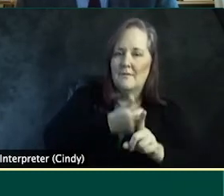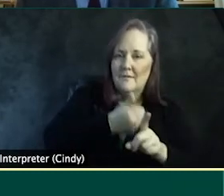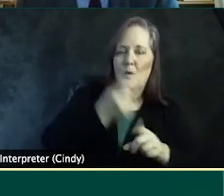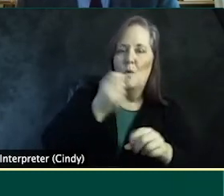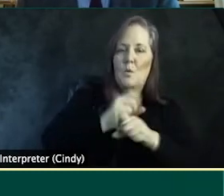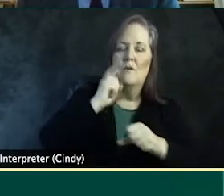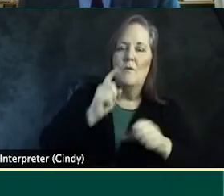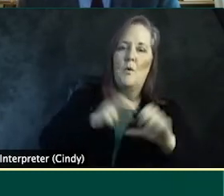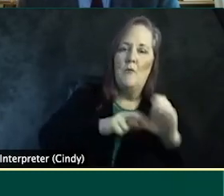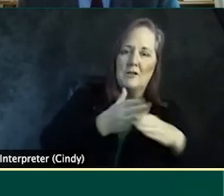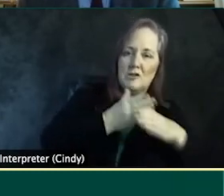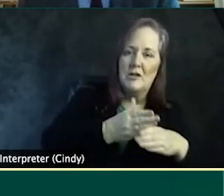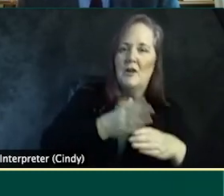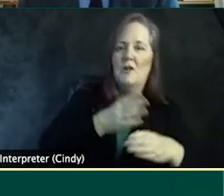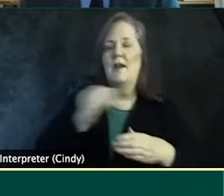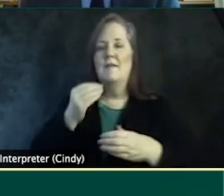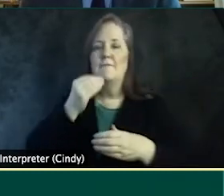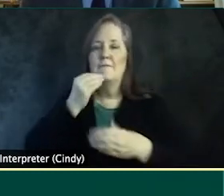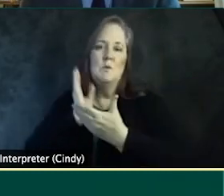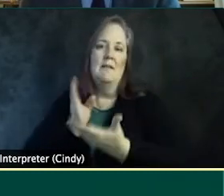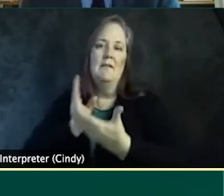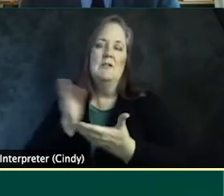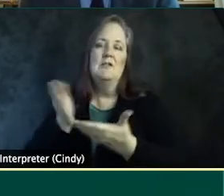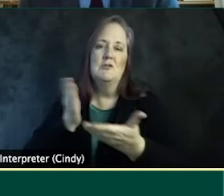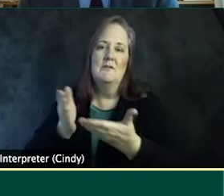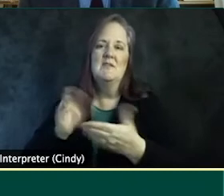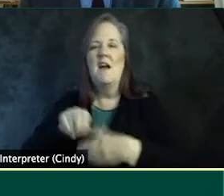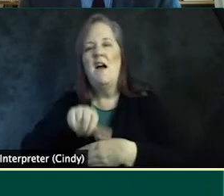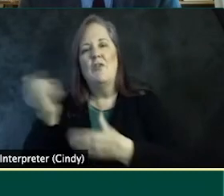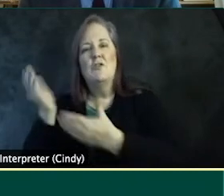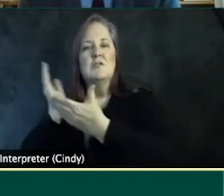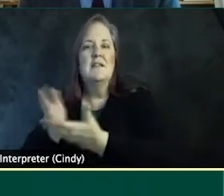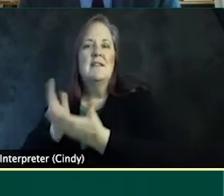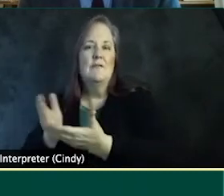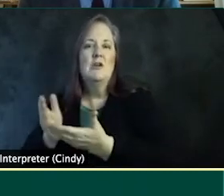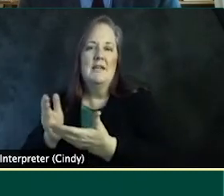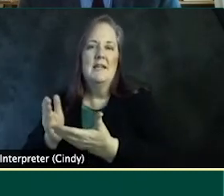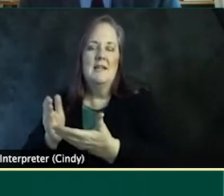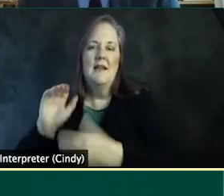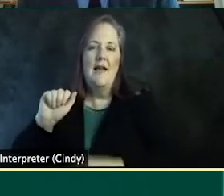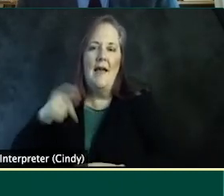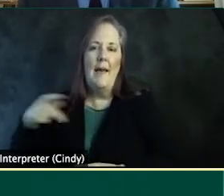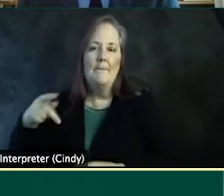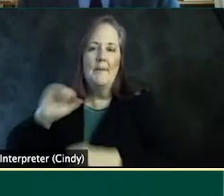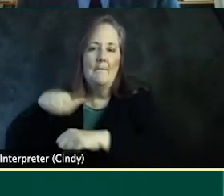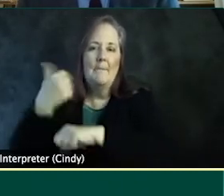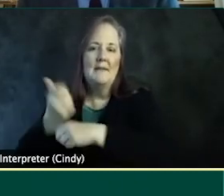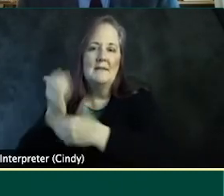if a driver gets hurt while working. There's also a rest policy in Proposition 22, and several other requirements related